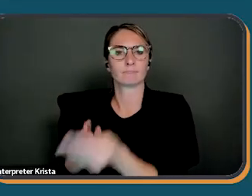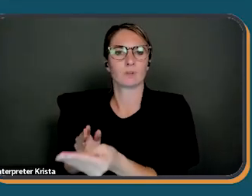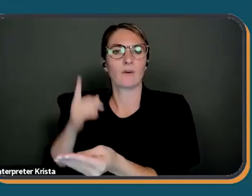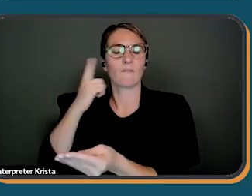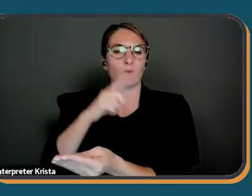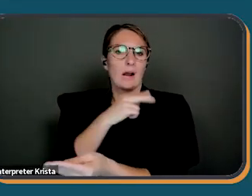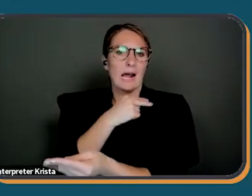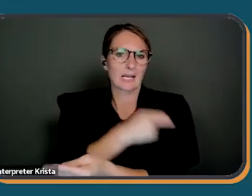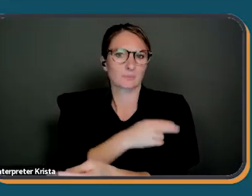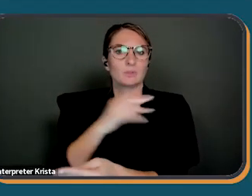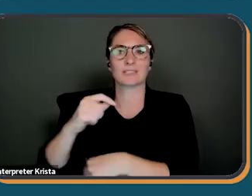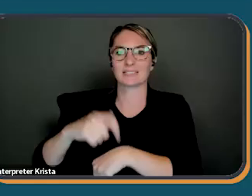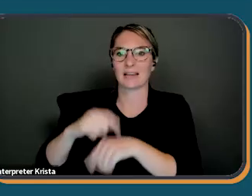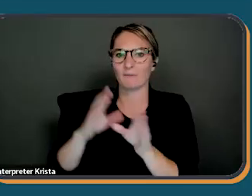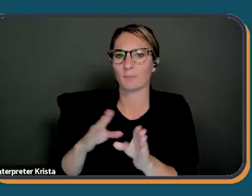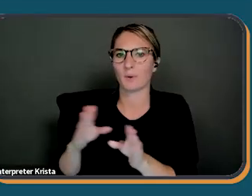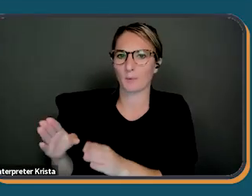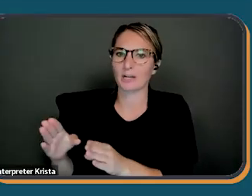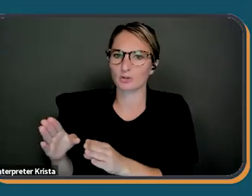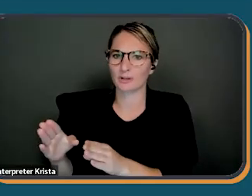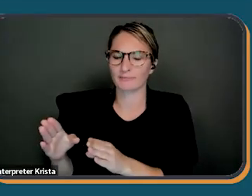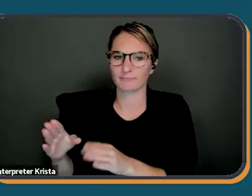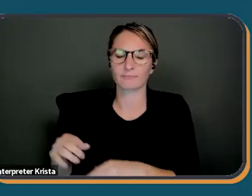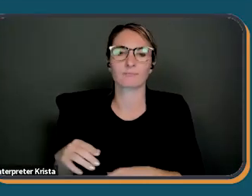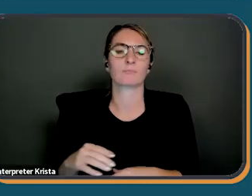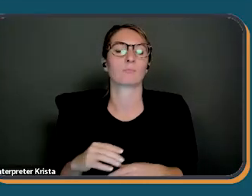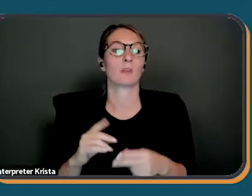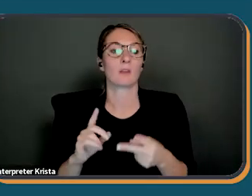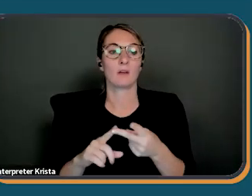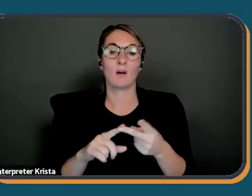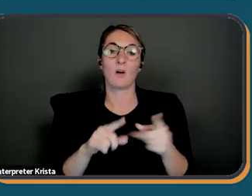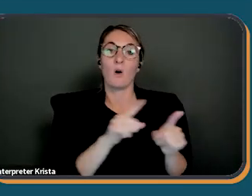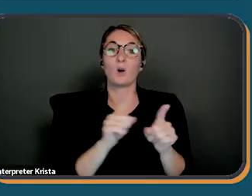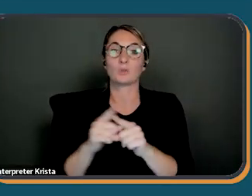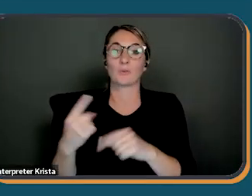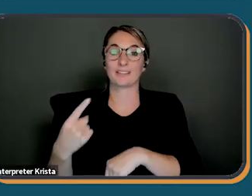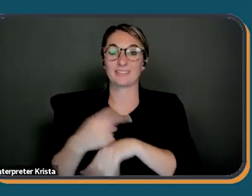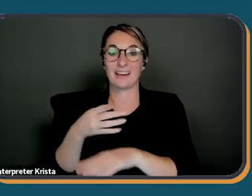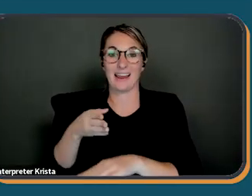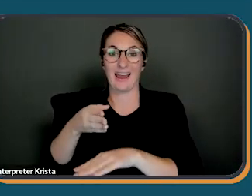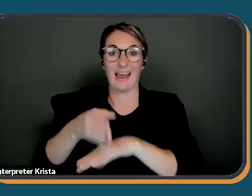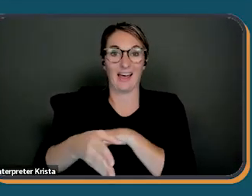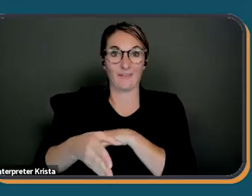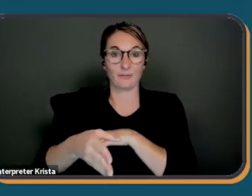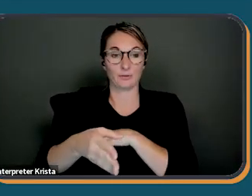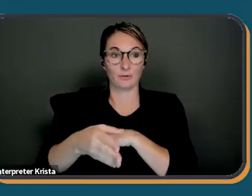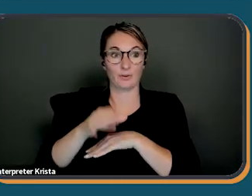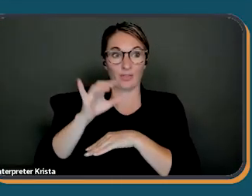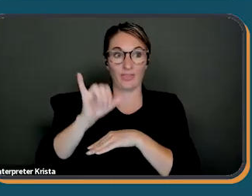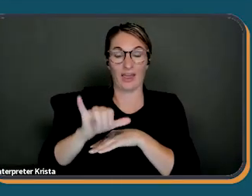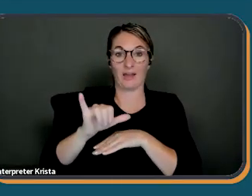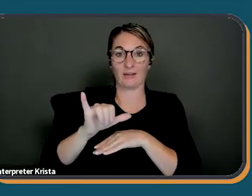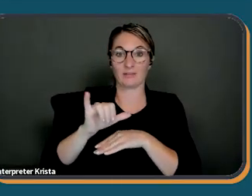and the day after to make sure there's no